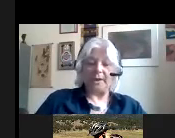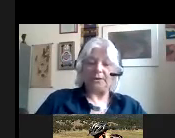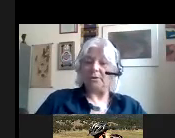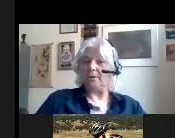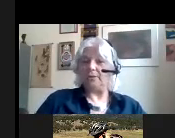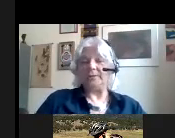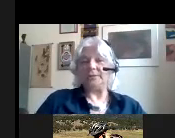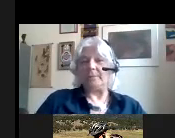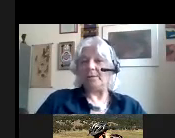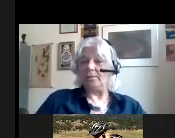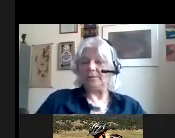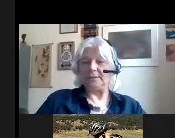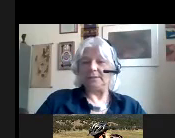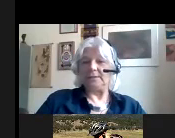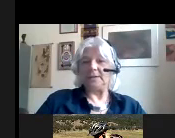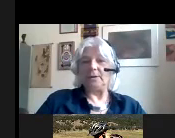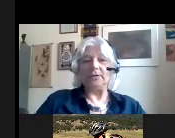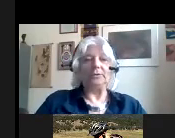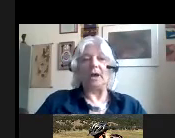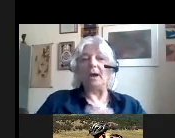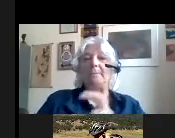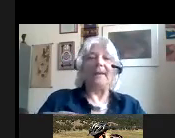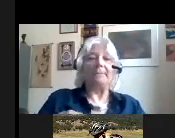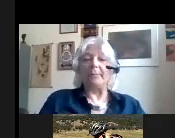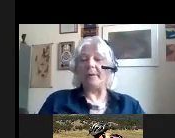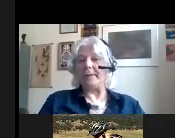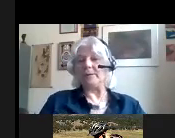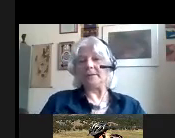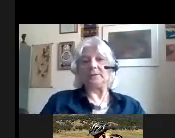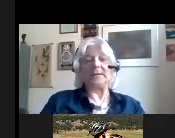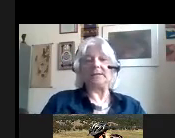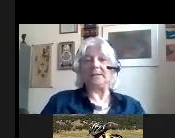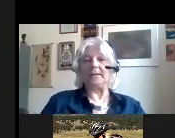education or even some medical assistance, I know your job might be primarily intersecting in